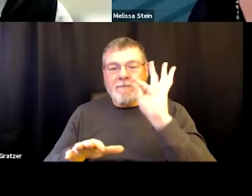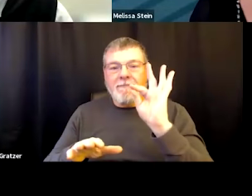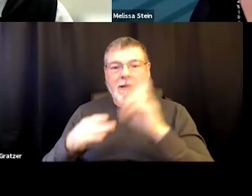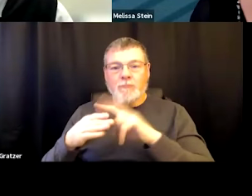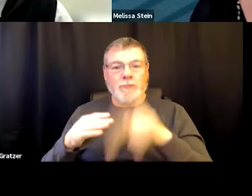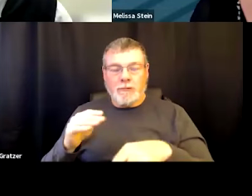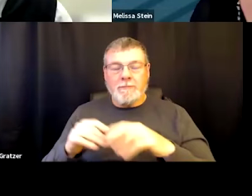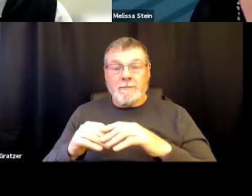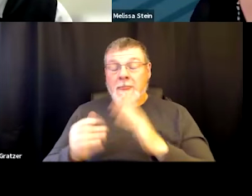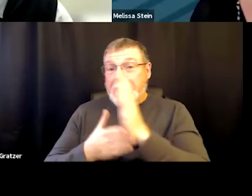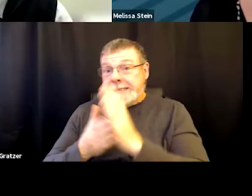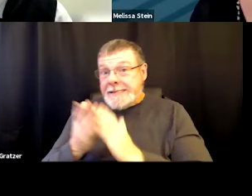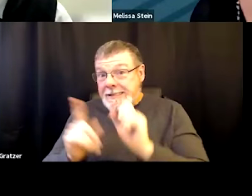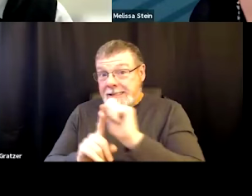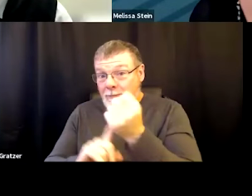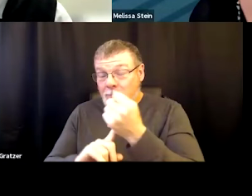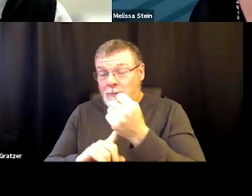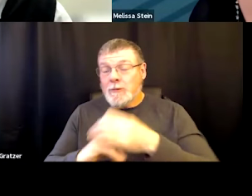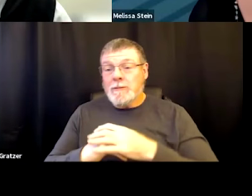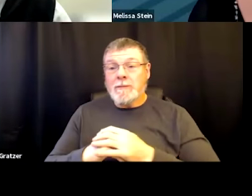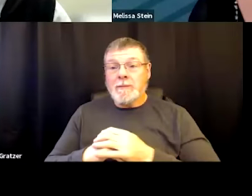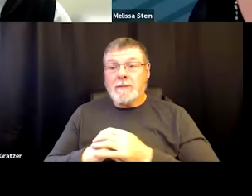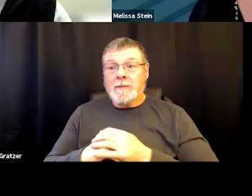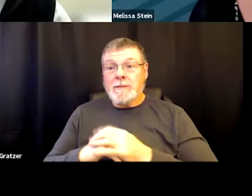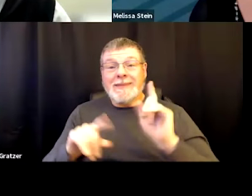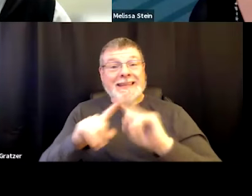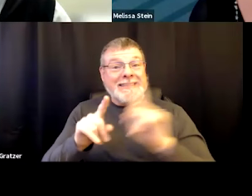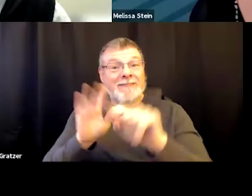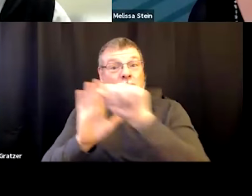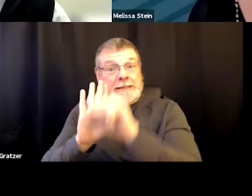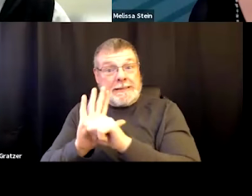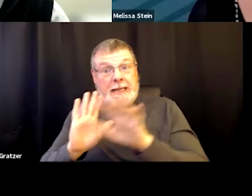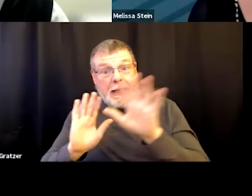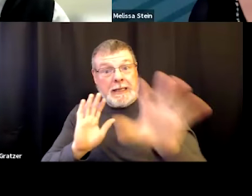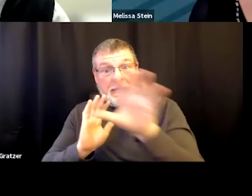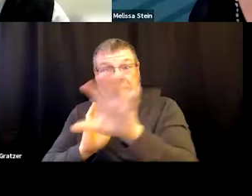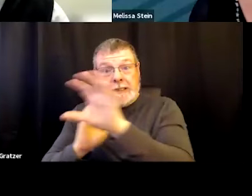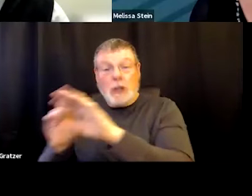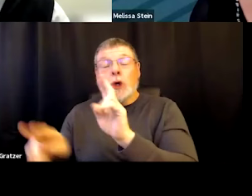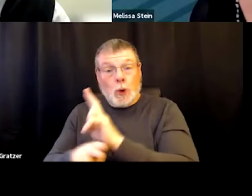I think in some cases you'll find different states that are using a version of the instrument